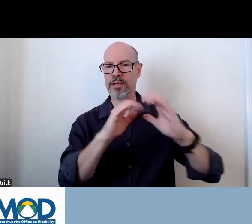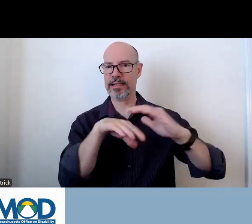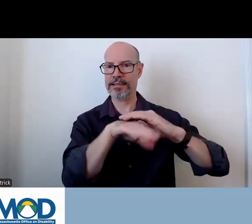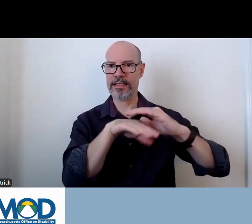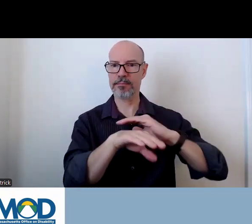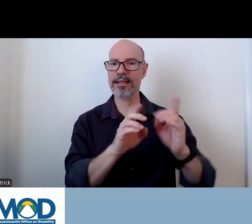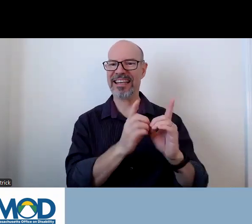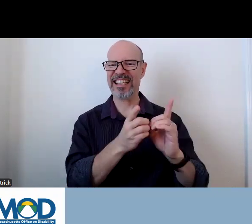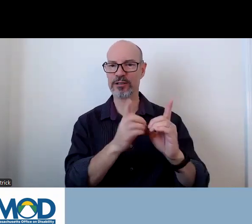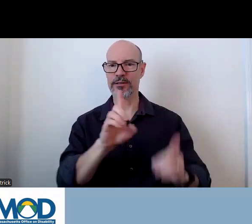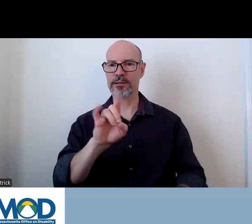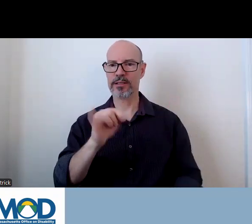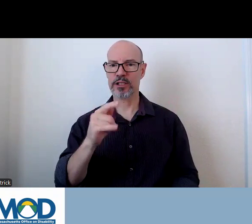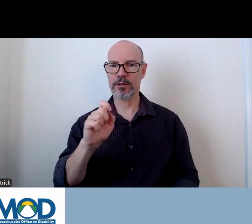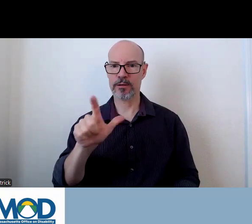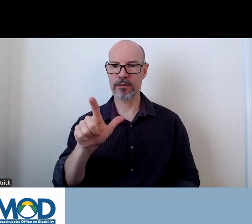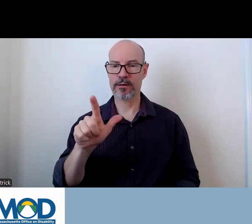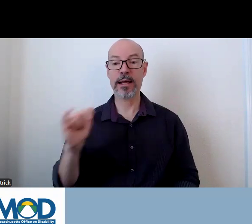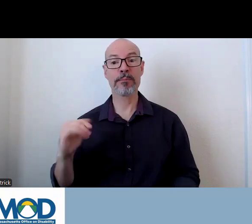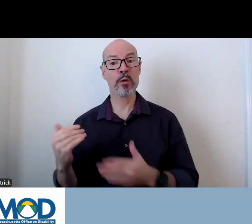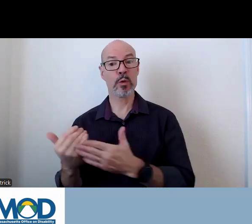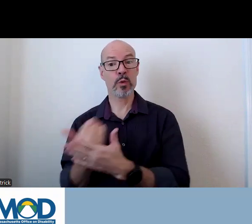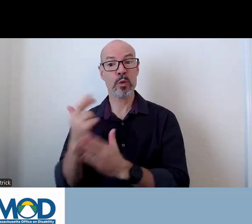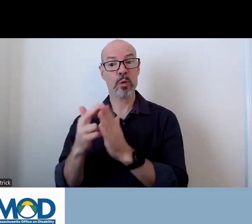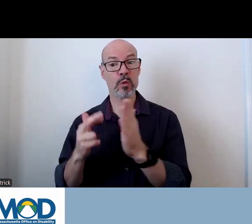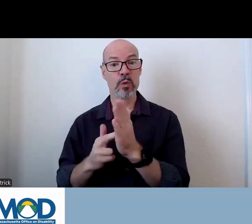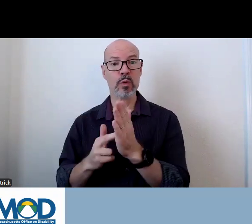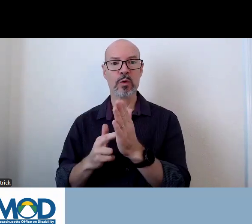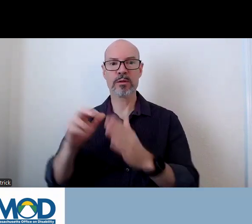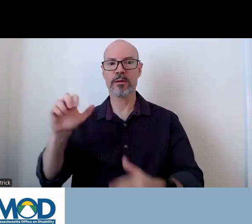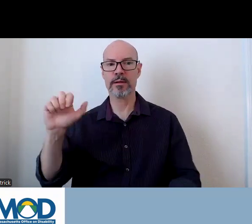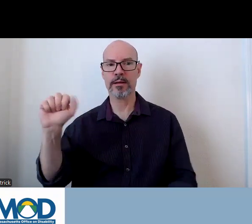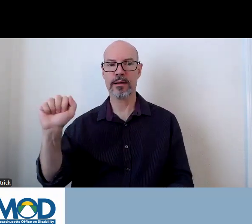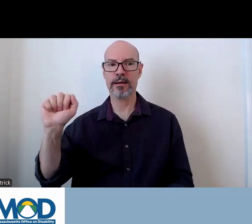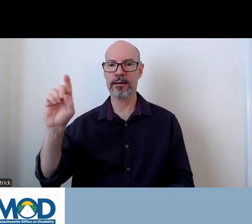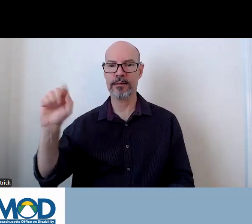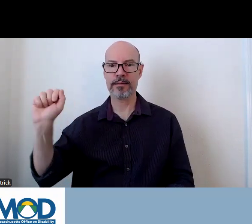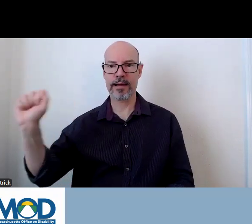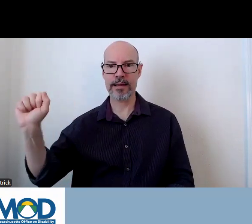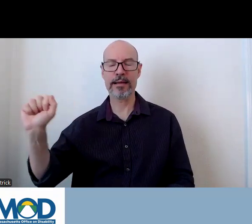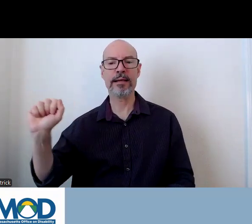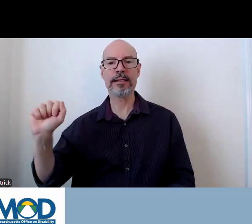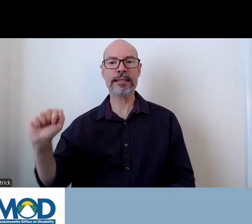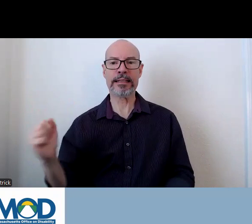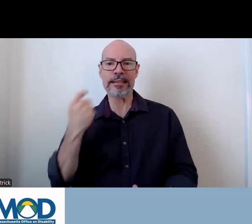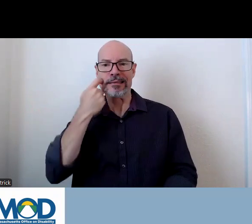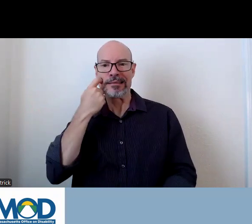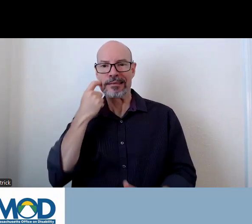assistive TFLG specialist, and will talk about the new rules Disabilities Act finalized last